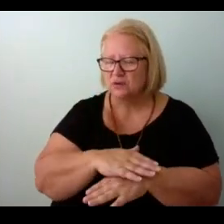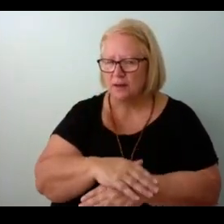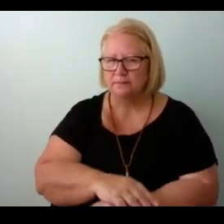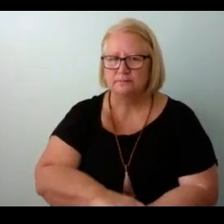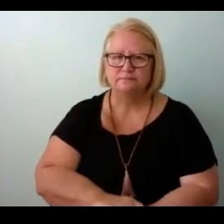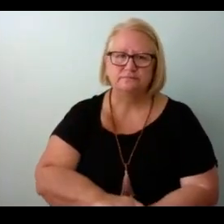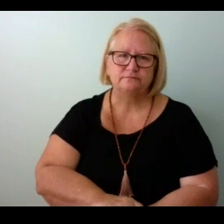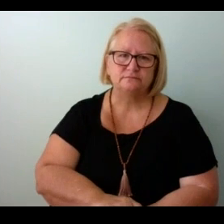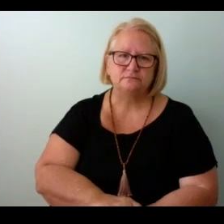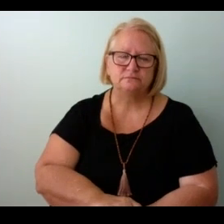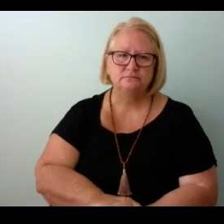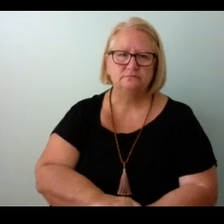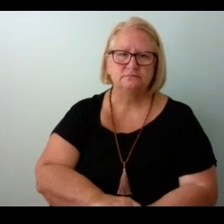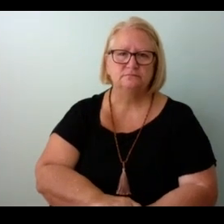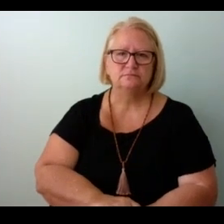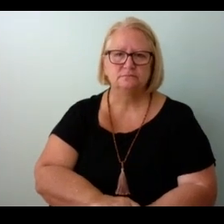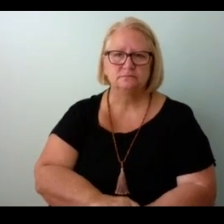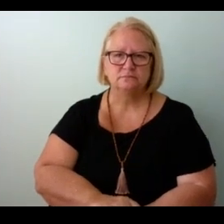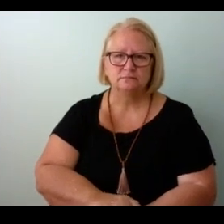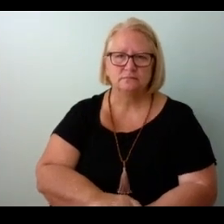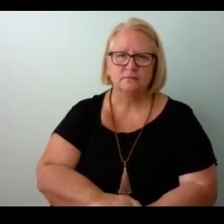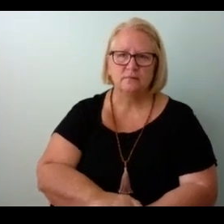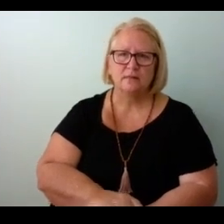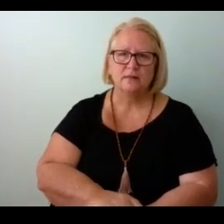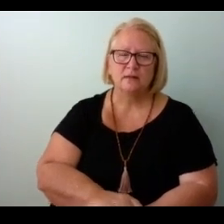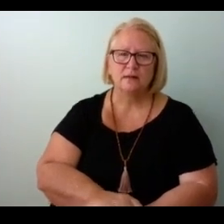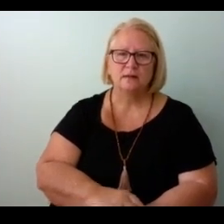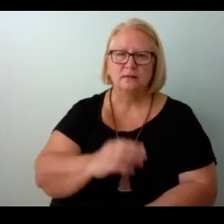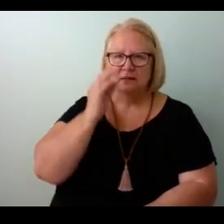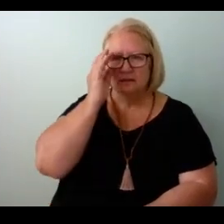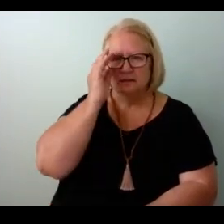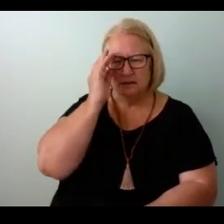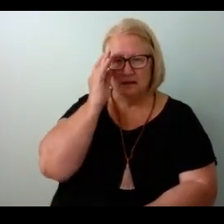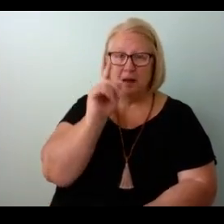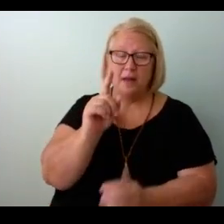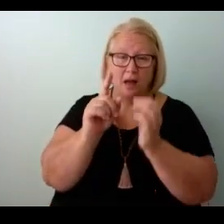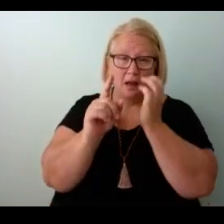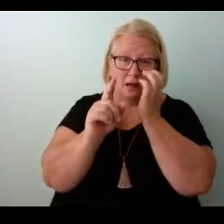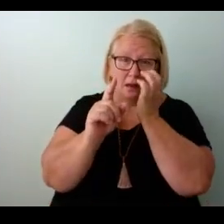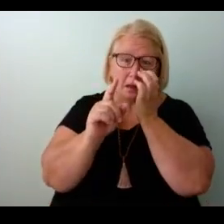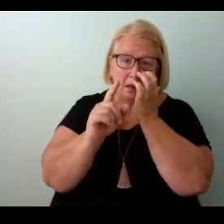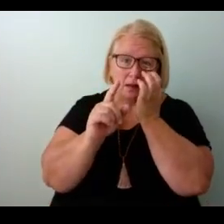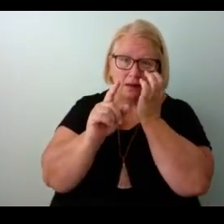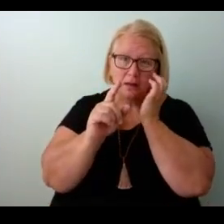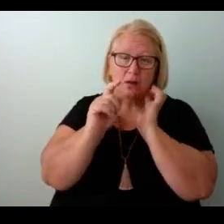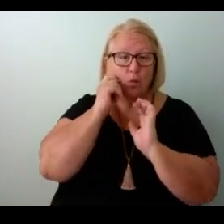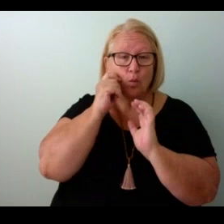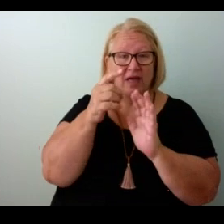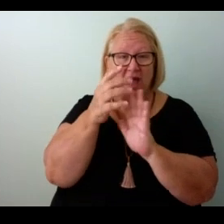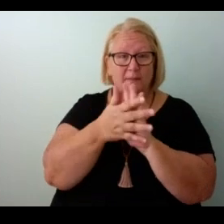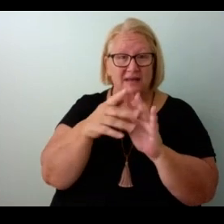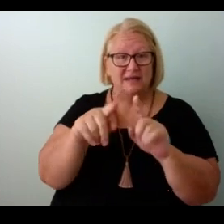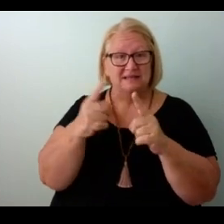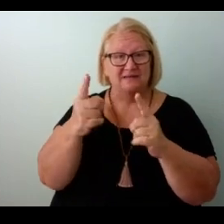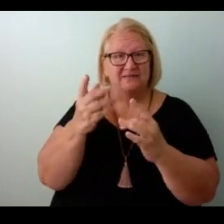But my question then is does that definition differ between varying grants.